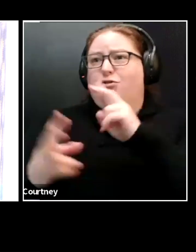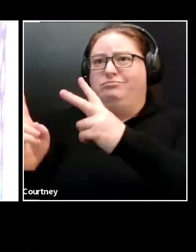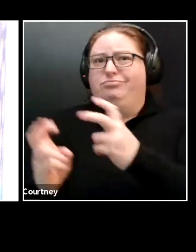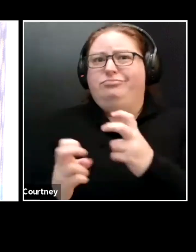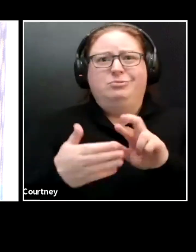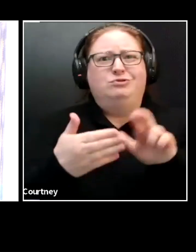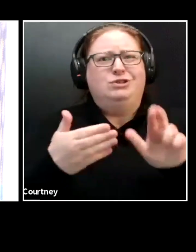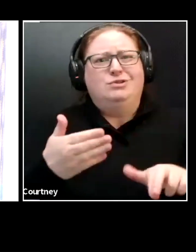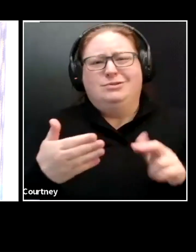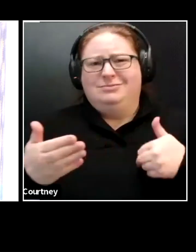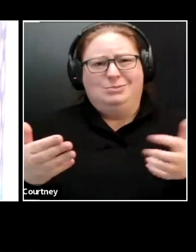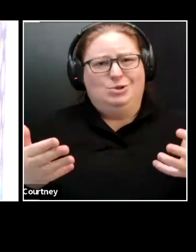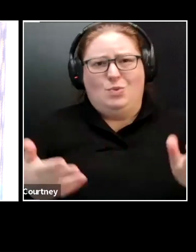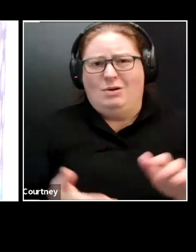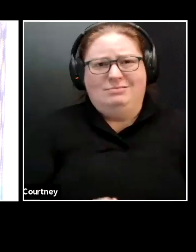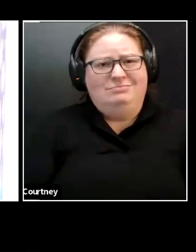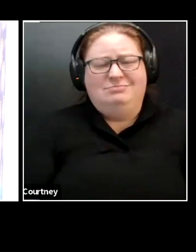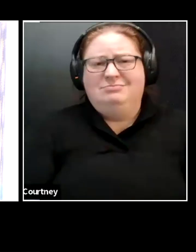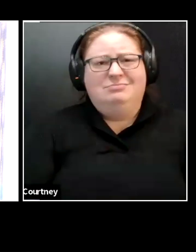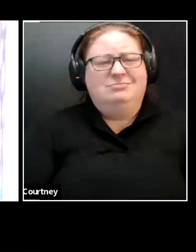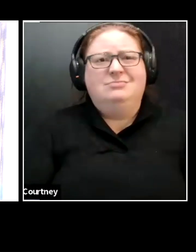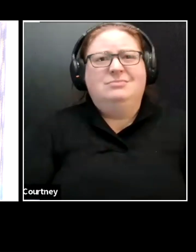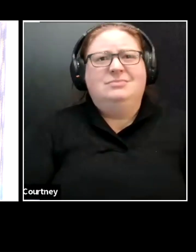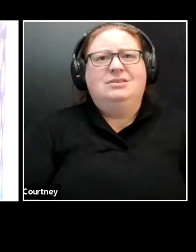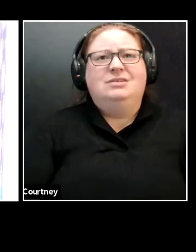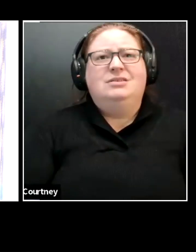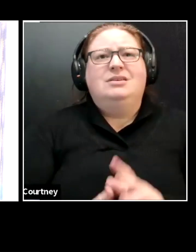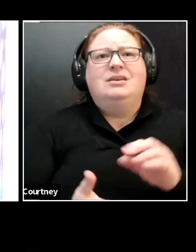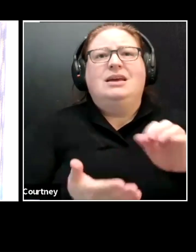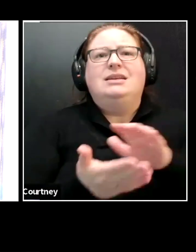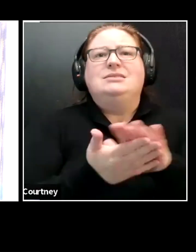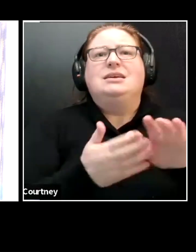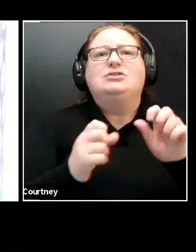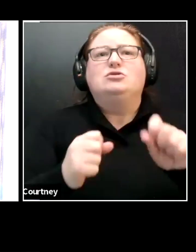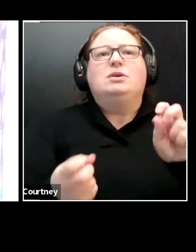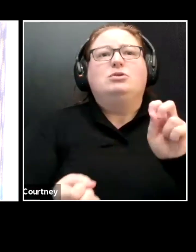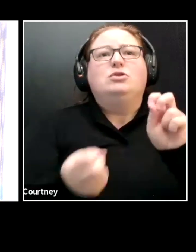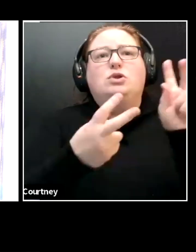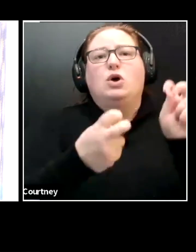and it's very nice to be able to um load information up into this routing engine